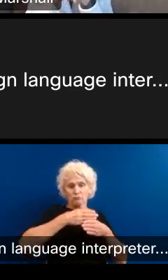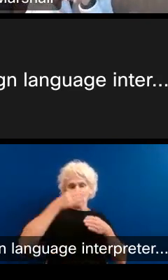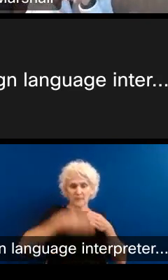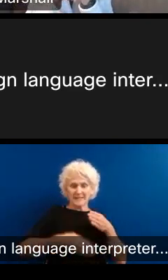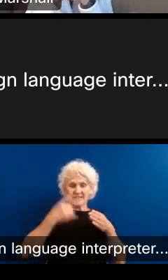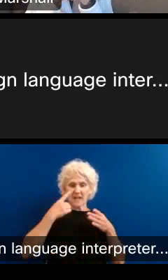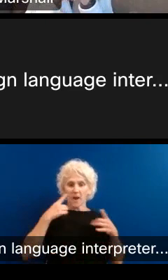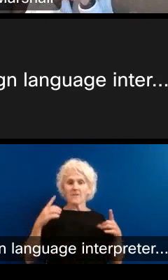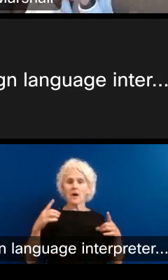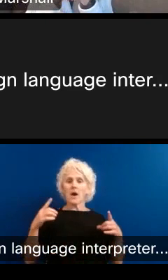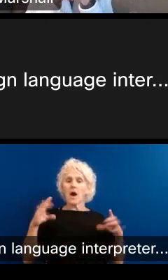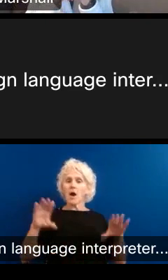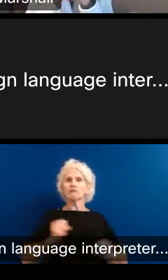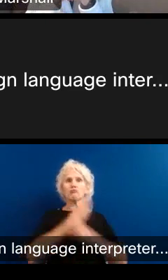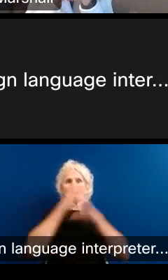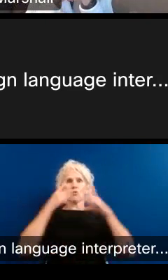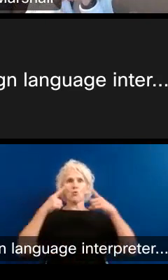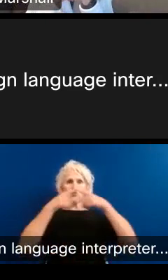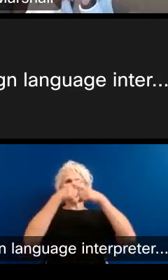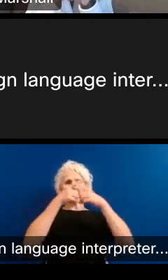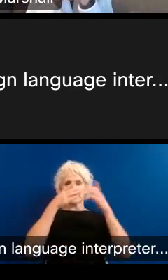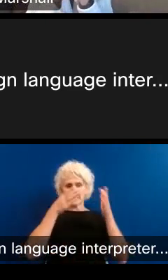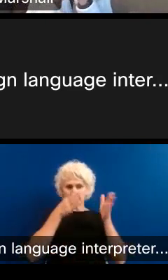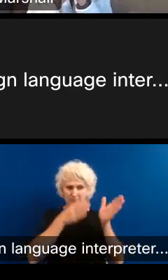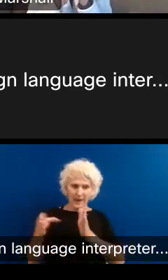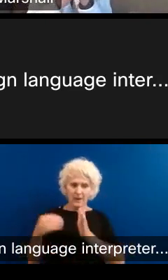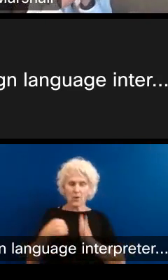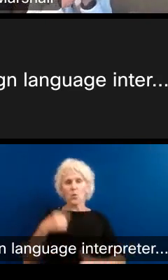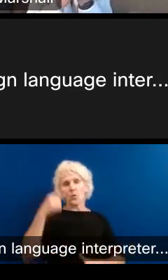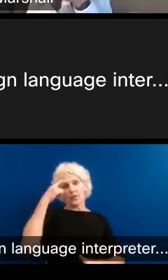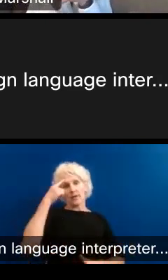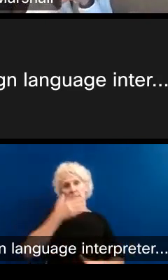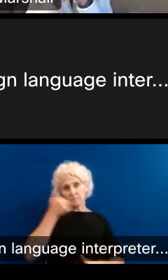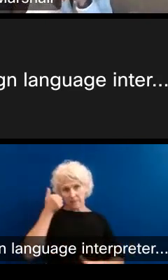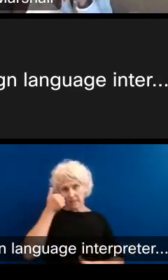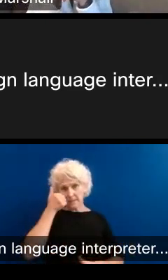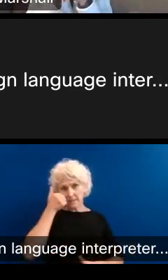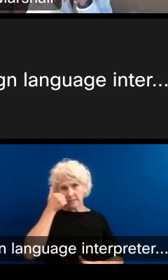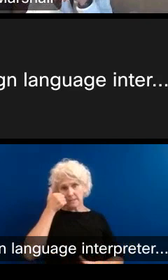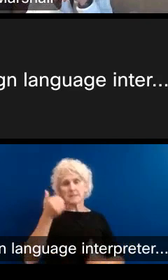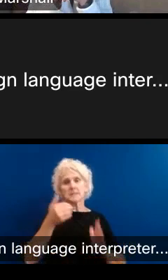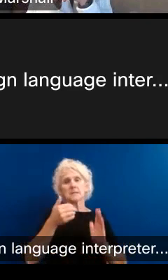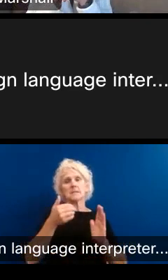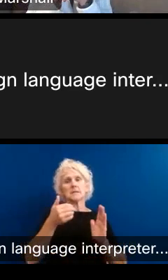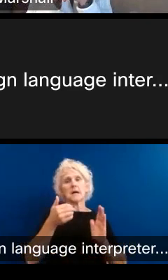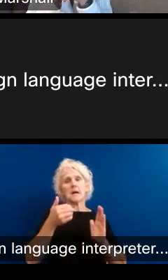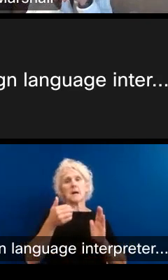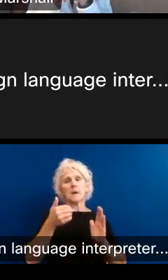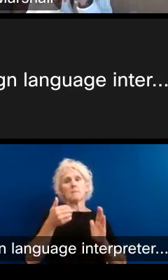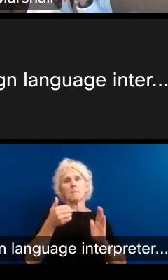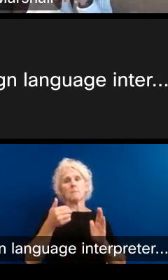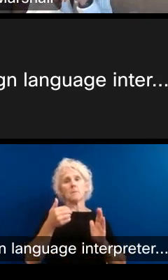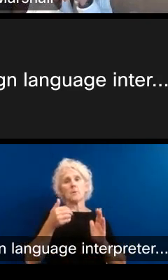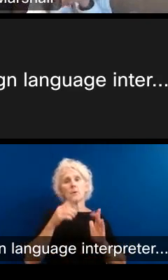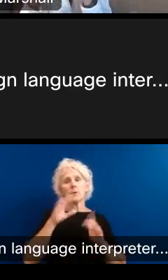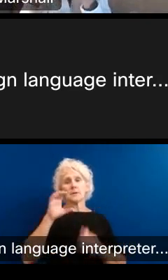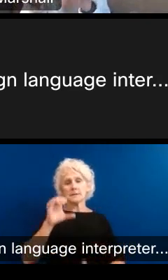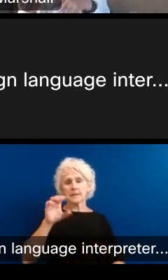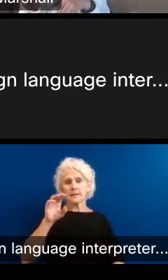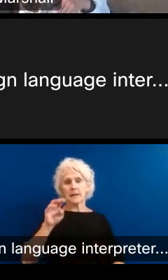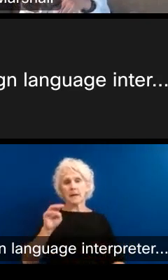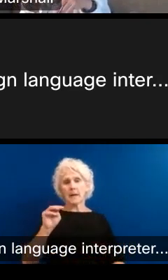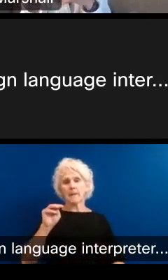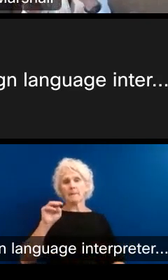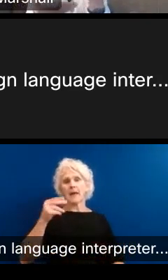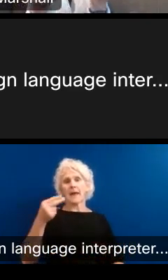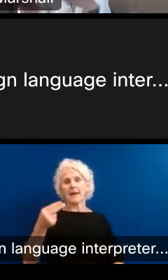in statute. We consider it best practice when doing CMHTM, and one of the questions a person